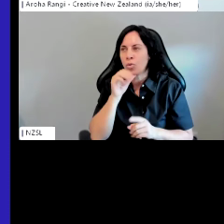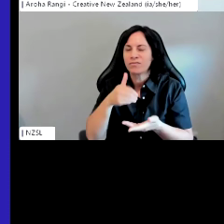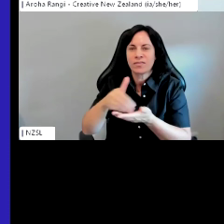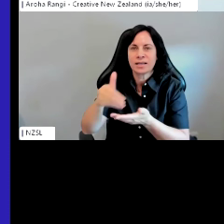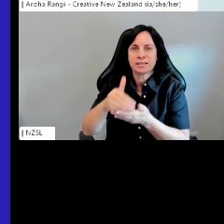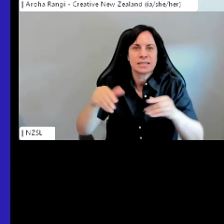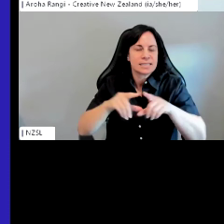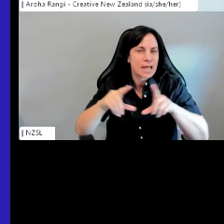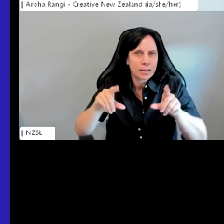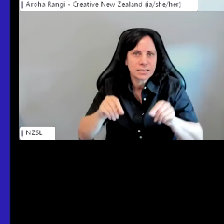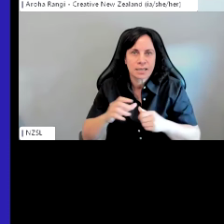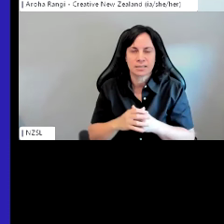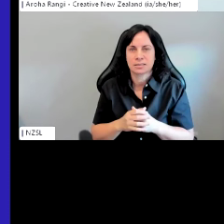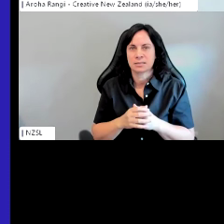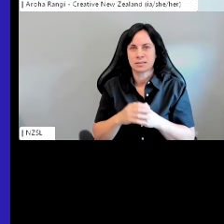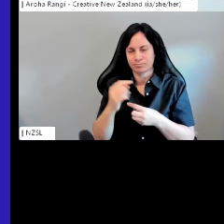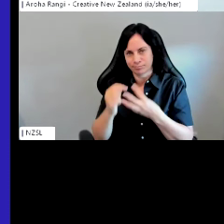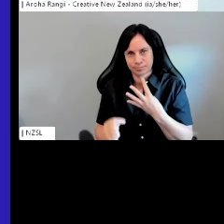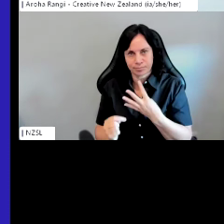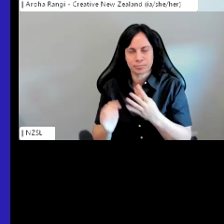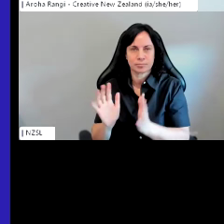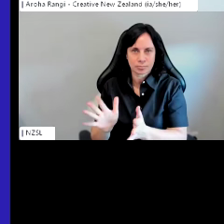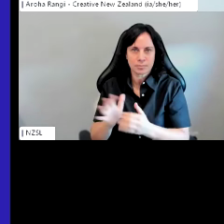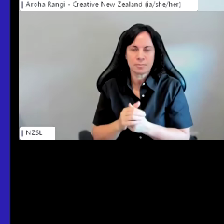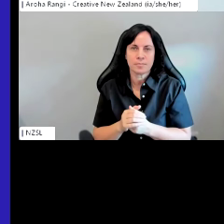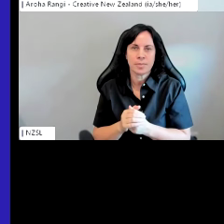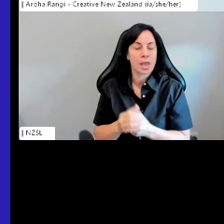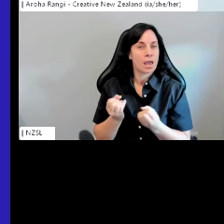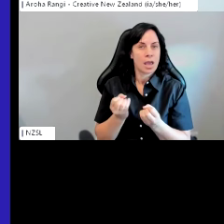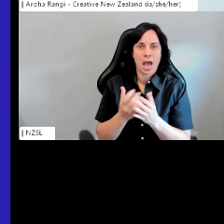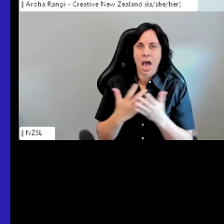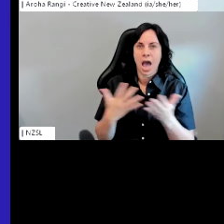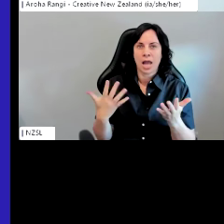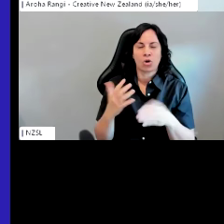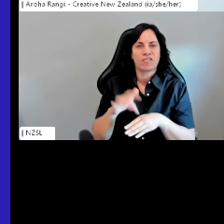organizations and so on. Um there are obviously a lot of performing arts organizations don't have